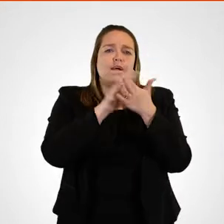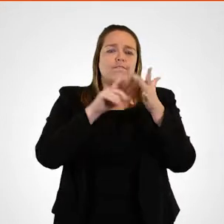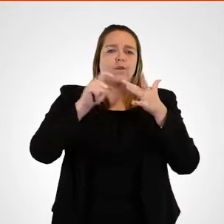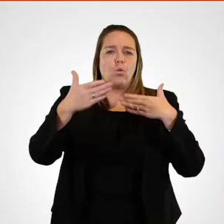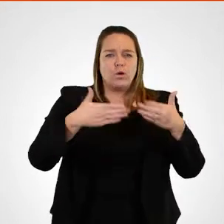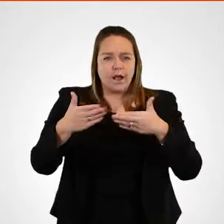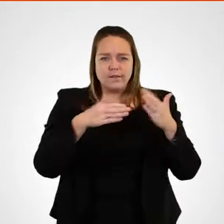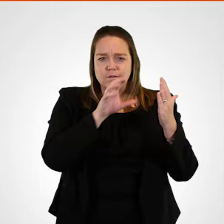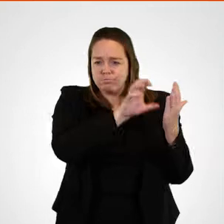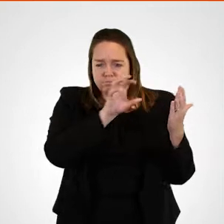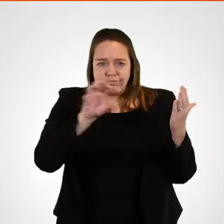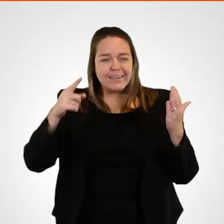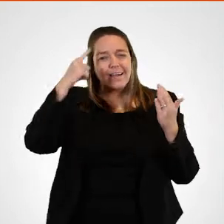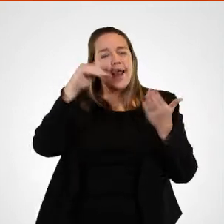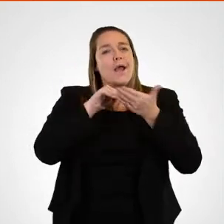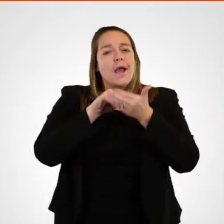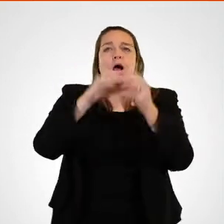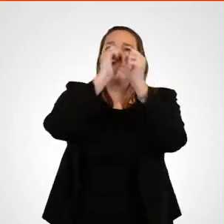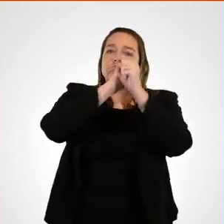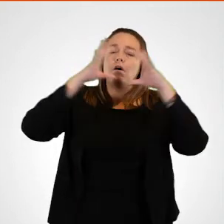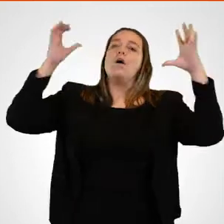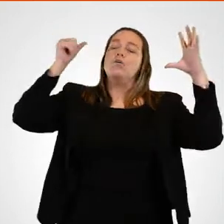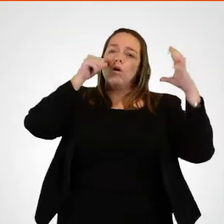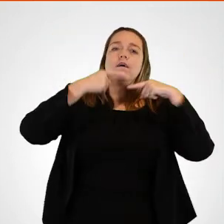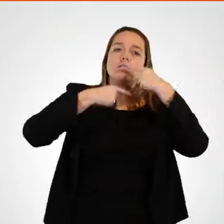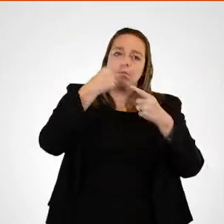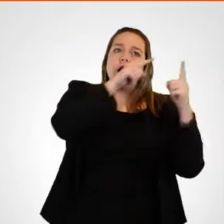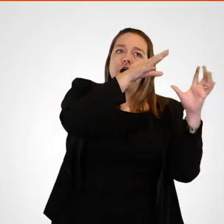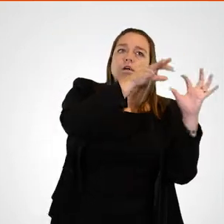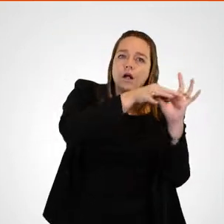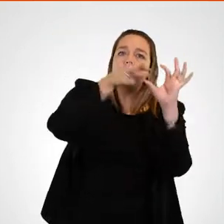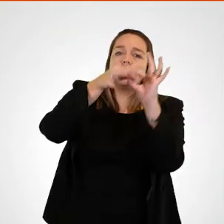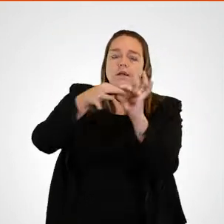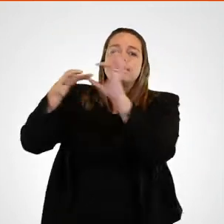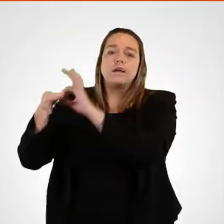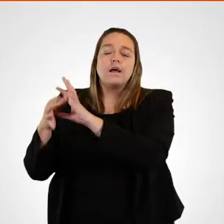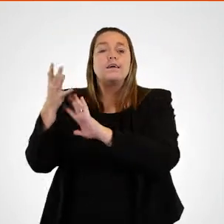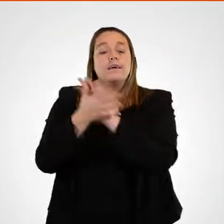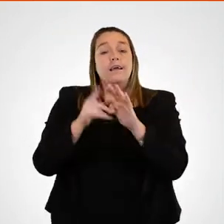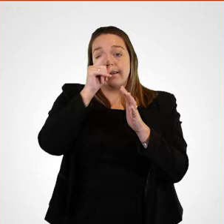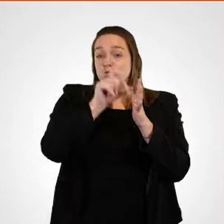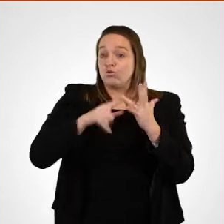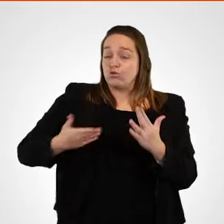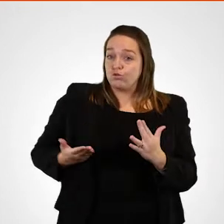I think that really helps show people how information ties together. So if we do that during the story,